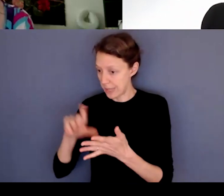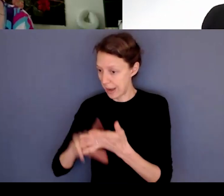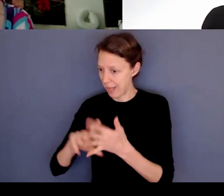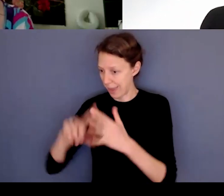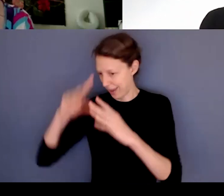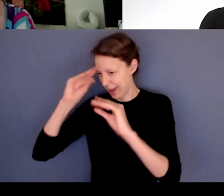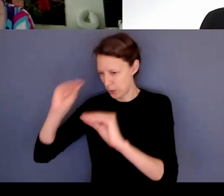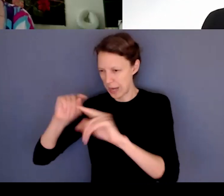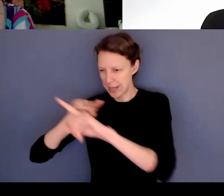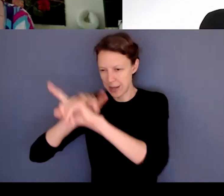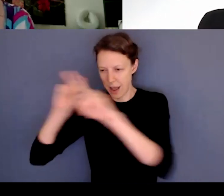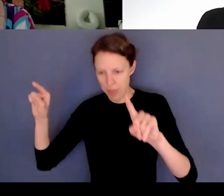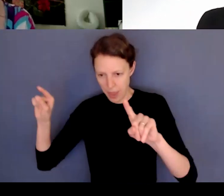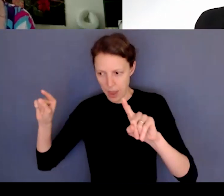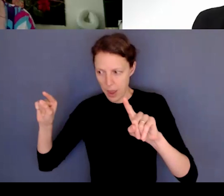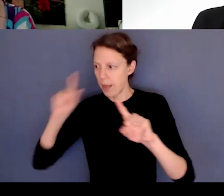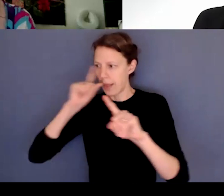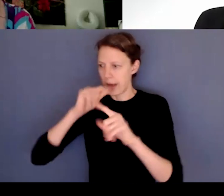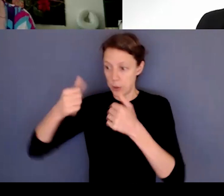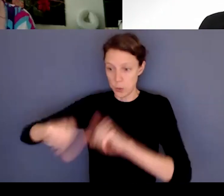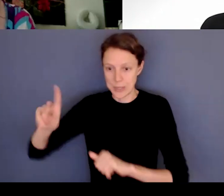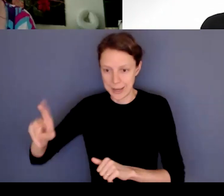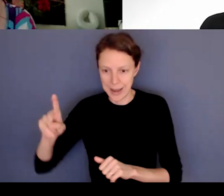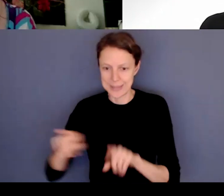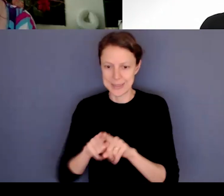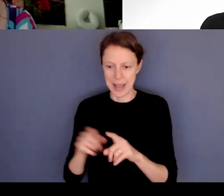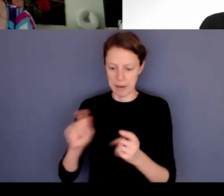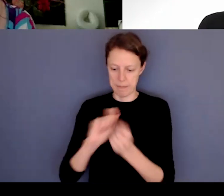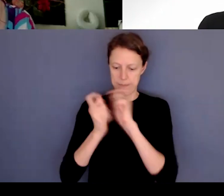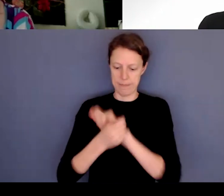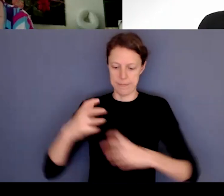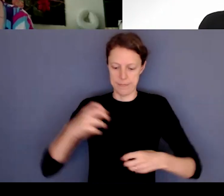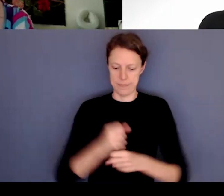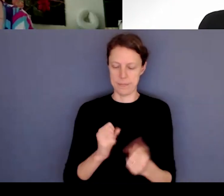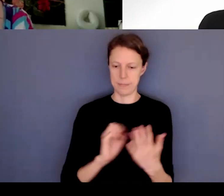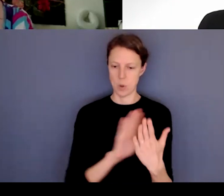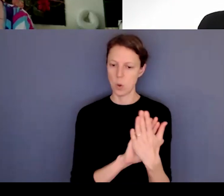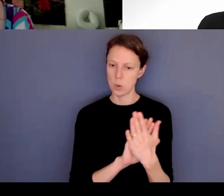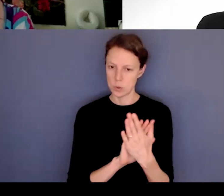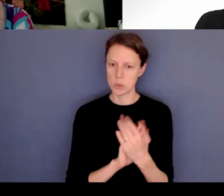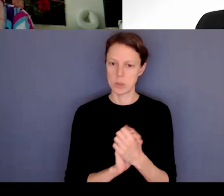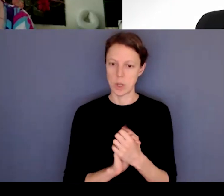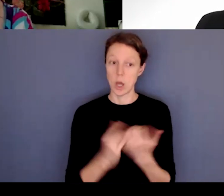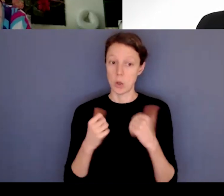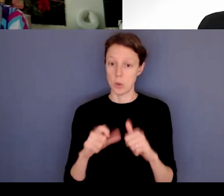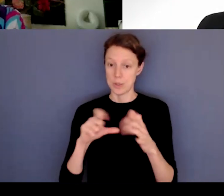sharp posts. Using Canva, which, again, is pretty user friendly, in terms of turning this into something pretty schmick pretty